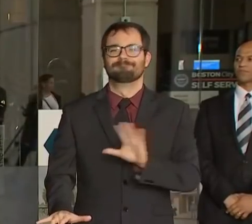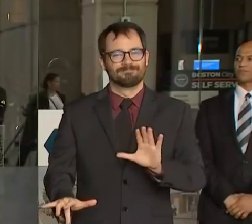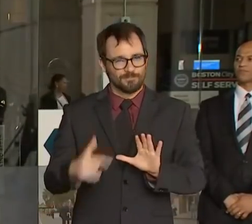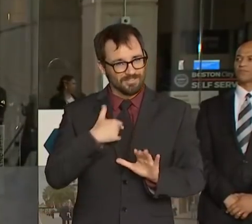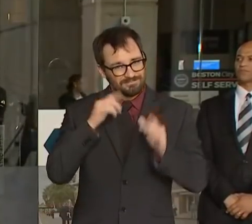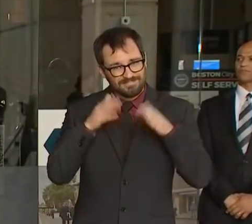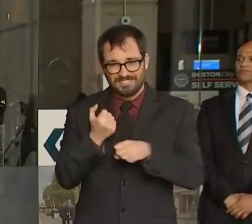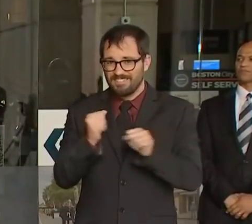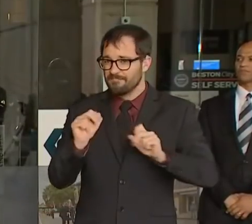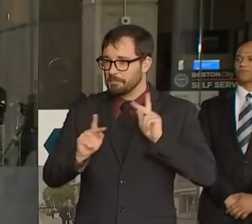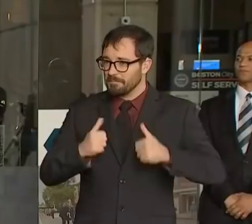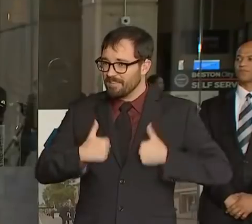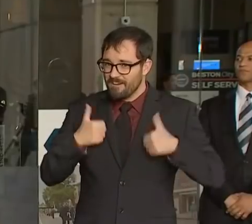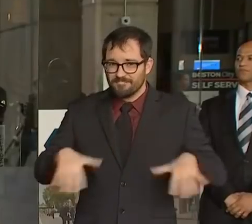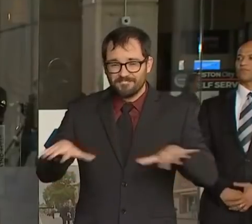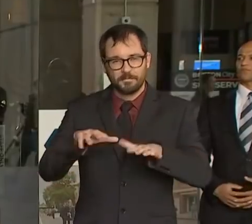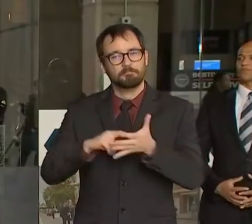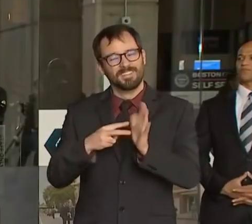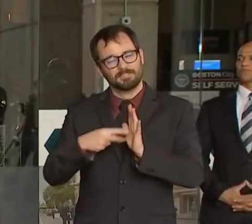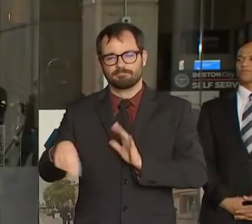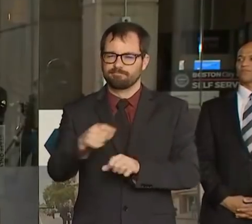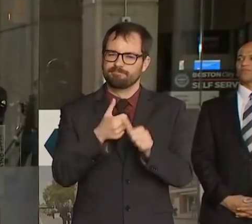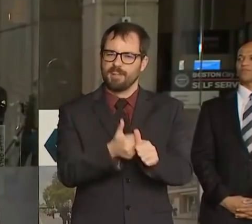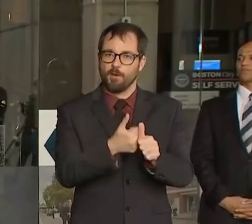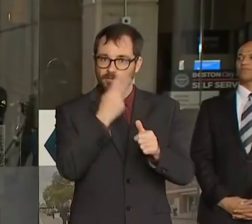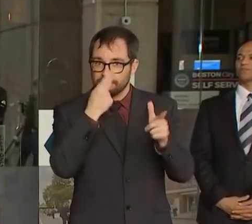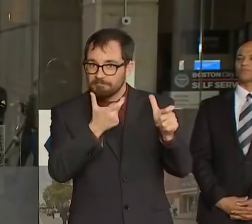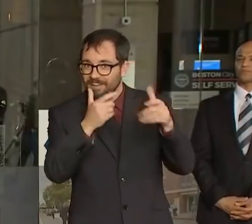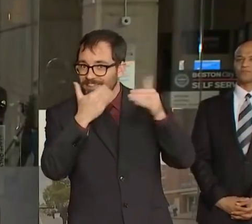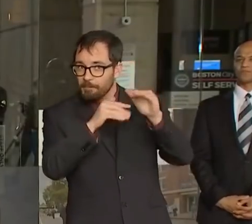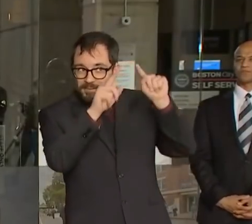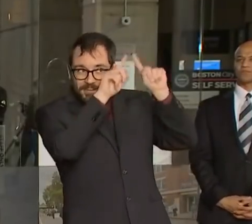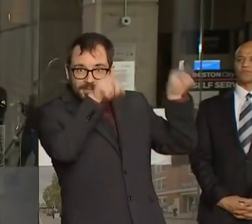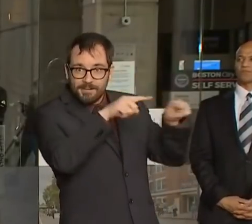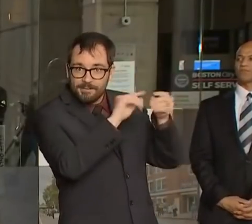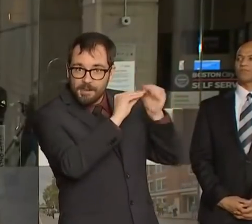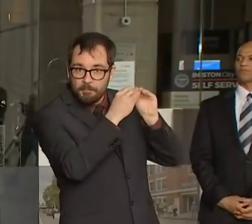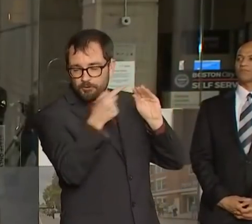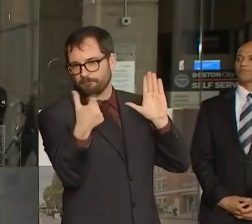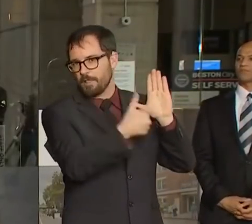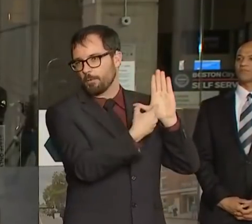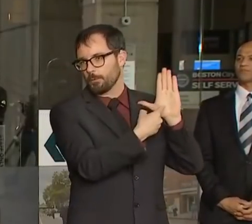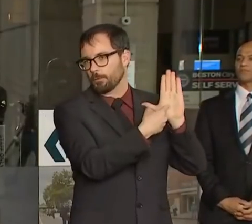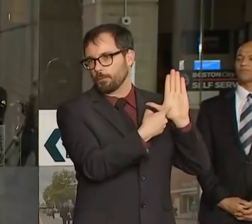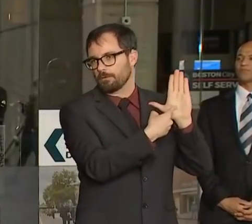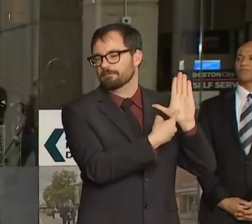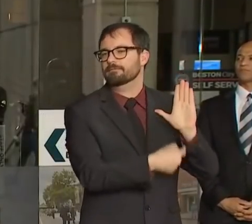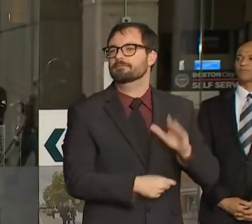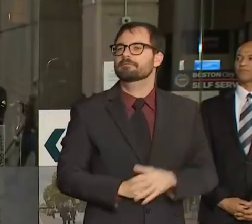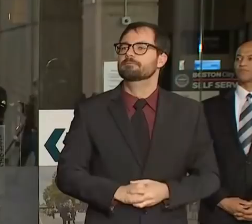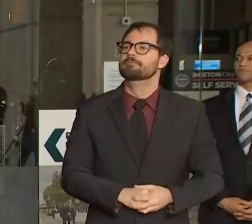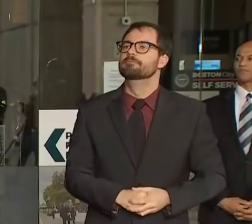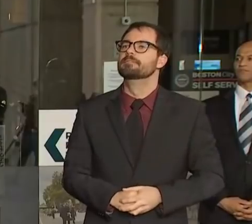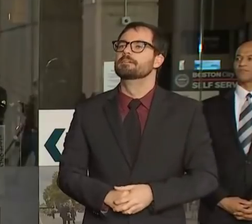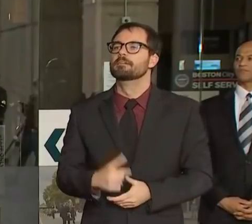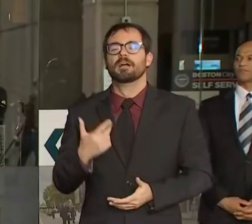WE HAVE COME A LONG WAY ROAD SAFETY IN OUR CITY. WE ARE FOCUSED ON SAVING LIVES RIGHT NOW. WE ARE ASKING PEOPLE TO PLEASE